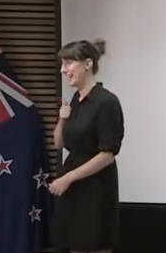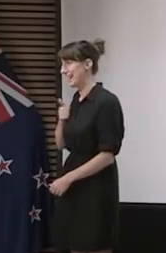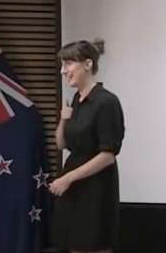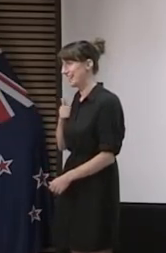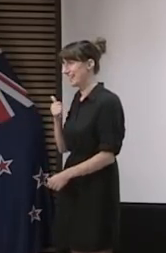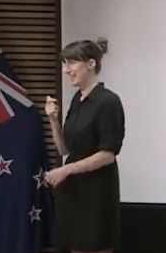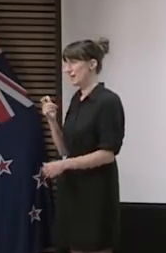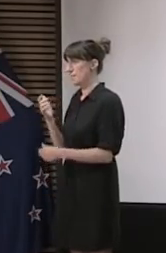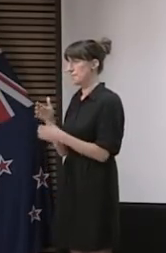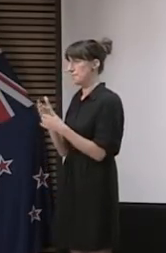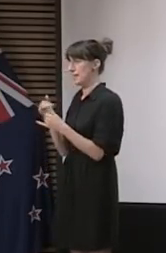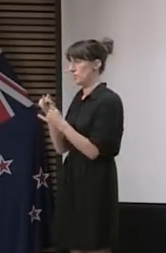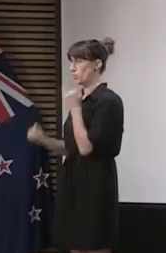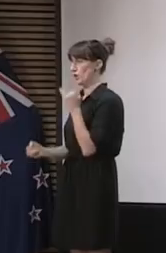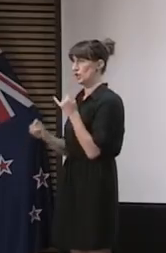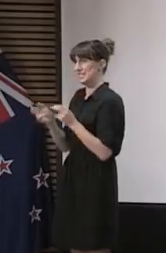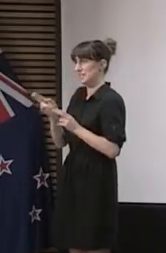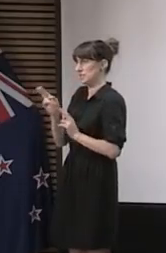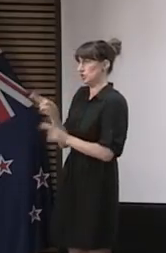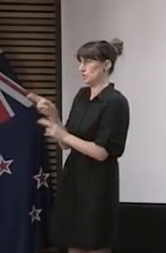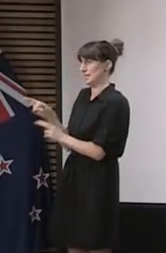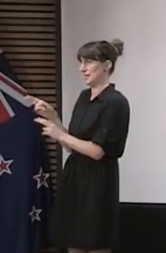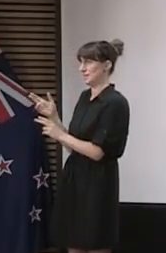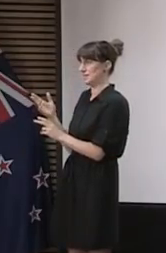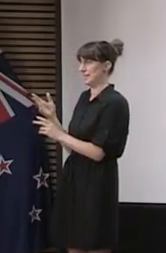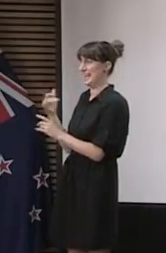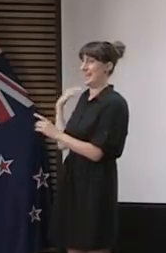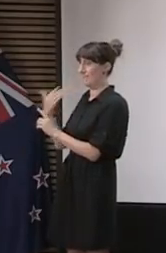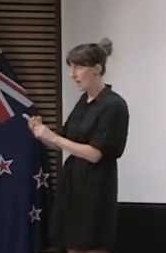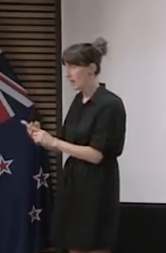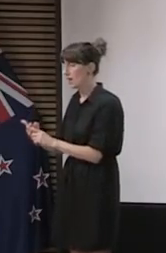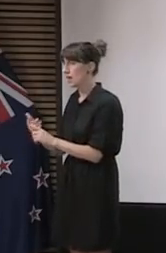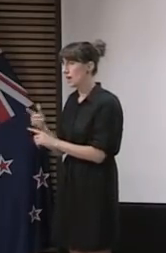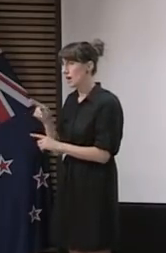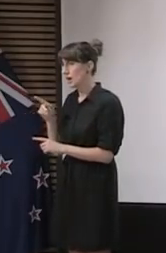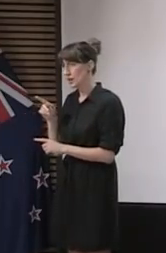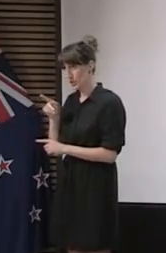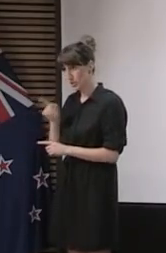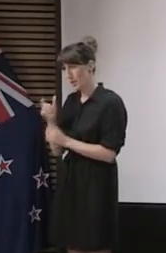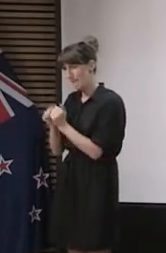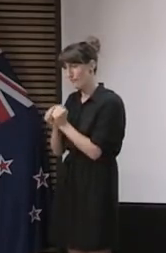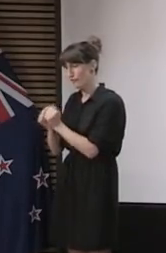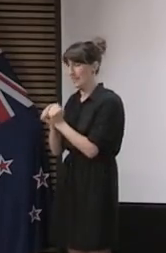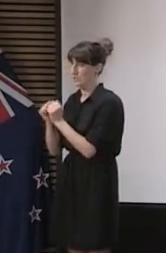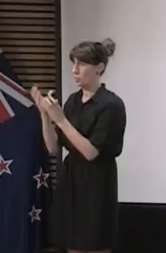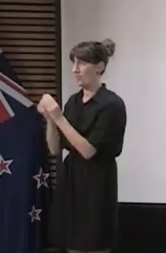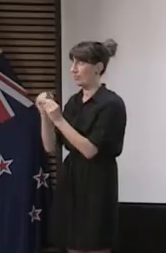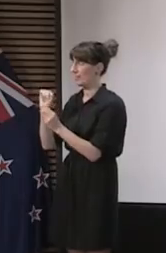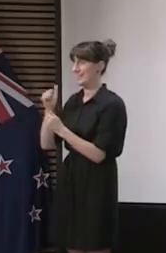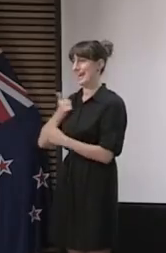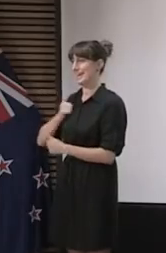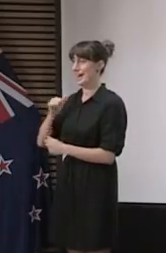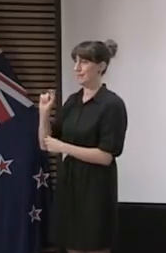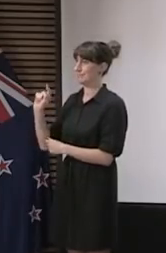Can I ask if you have reachedout to your friend JustinTrudeau and spoken to him andwhat you